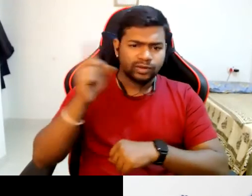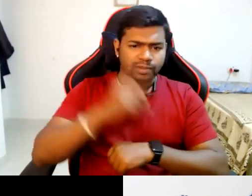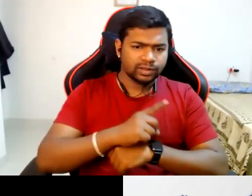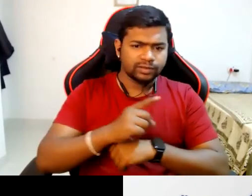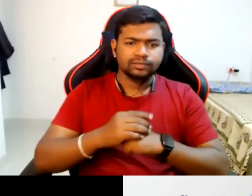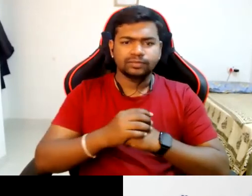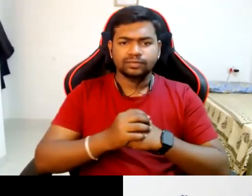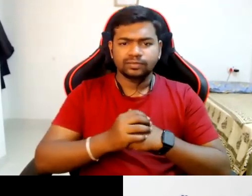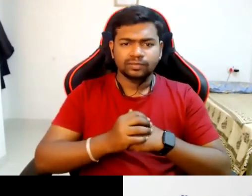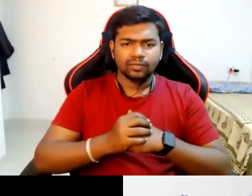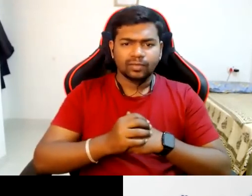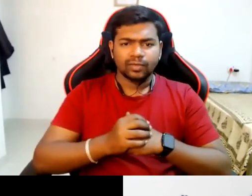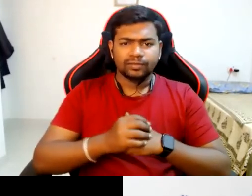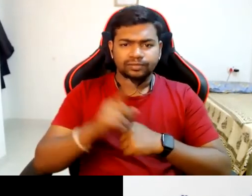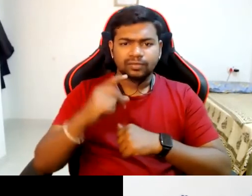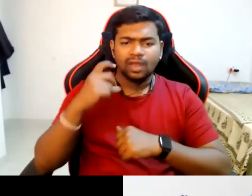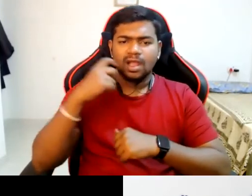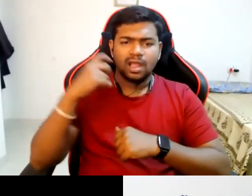so my cousin at that time he